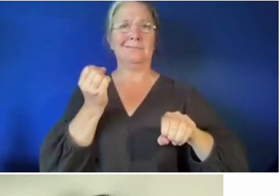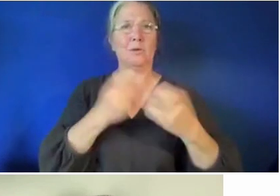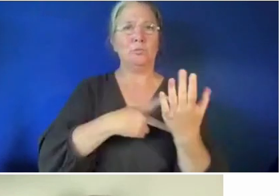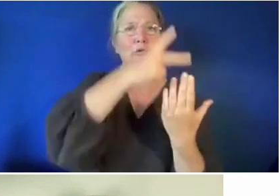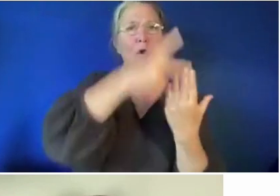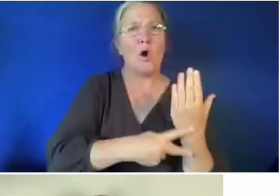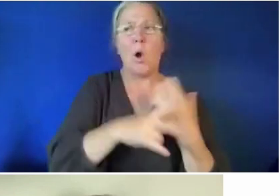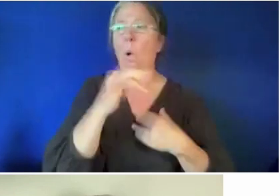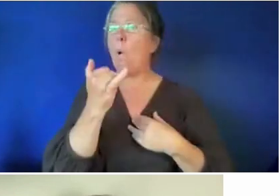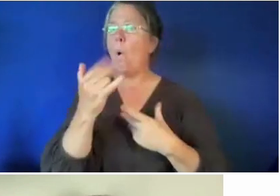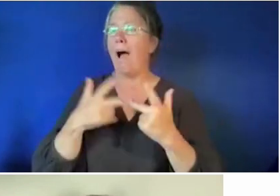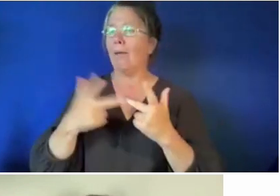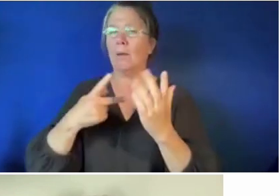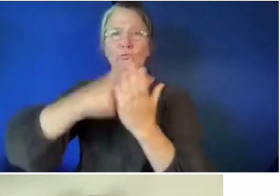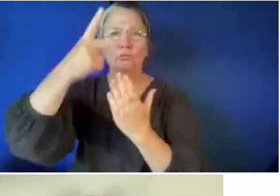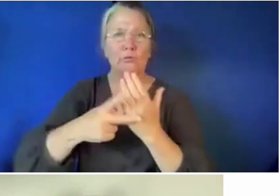you know, we're all supportive of each other.